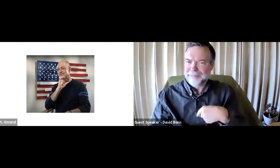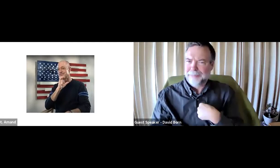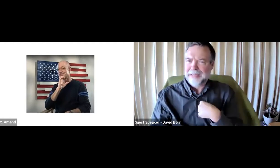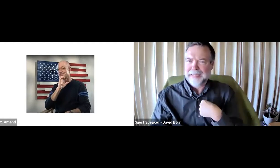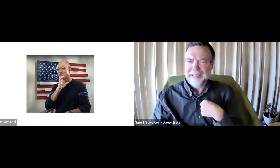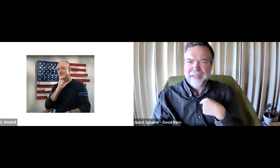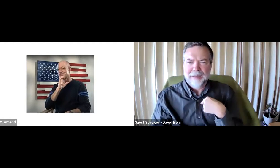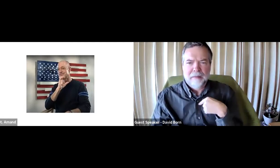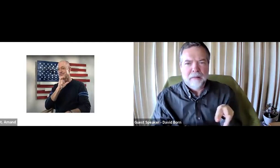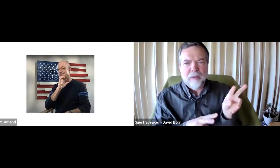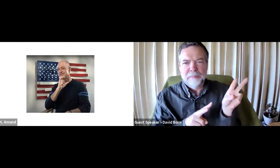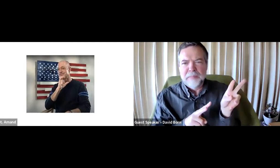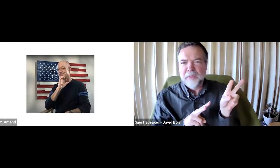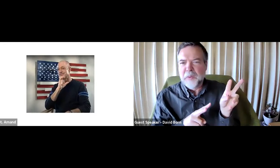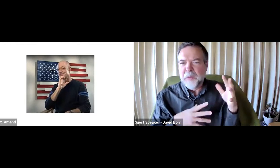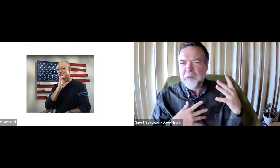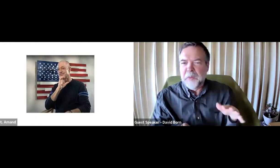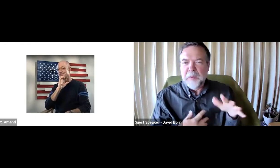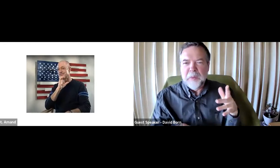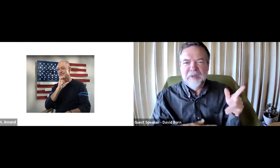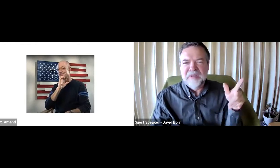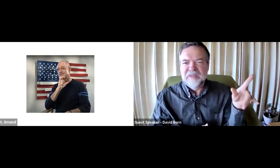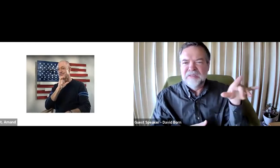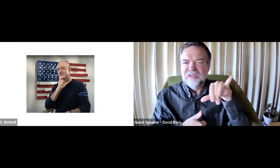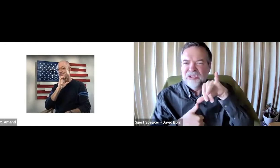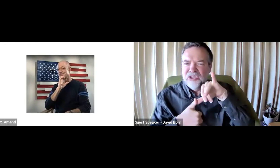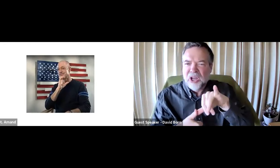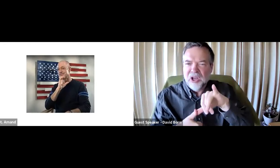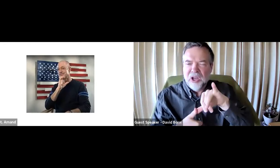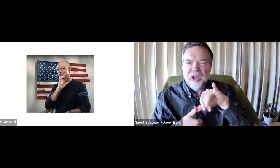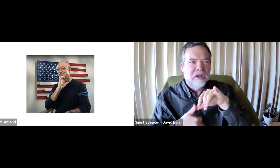Everyone really just adored him, and I looked up to him.